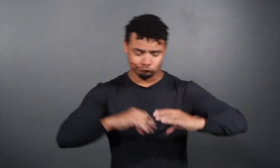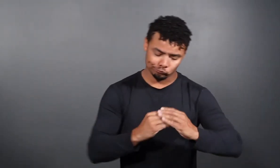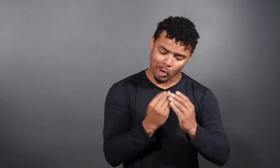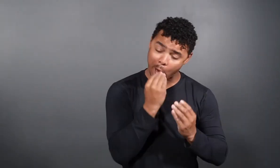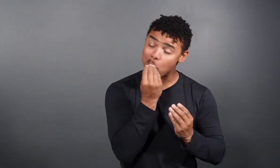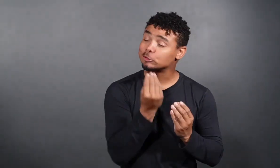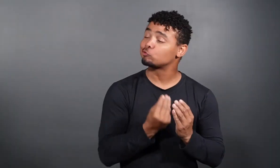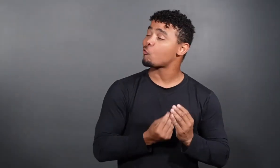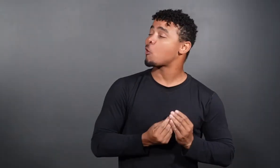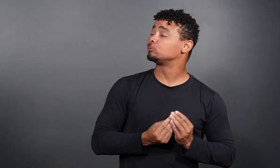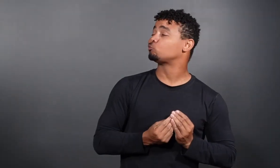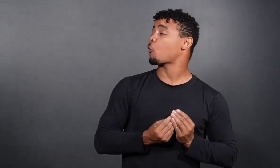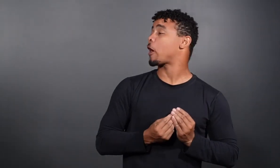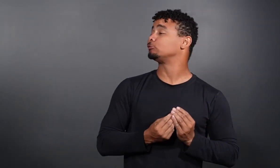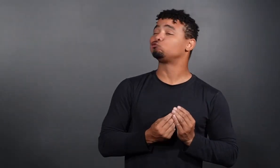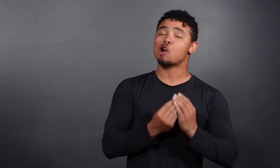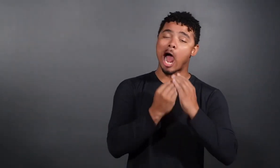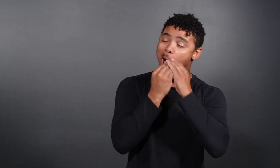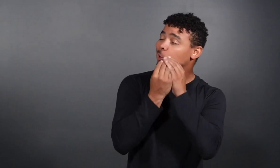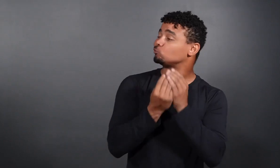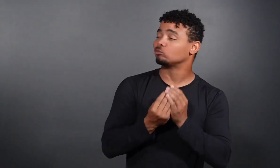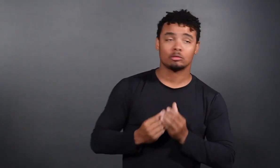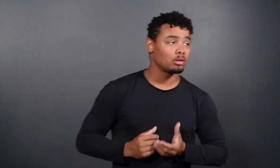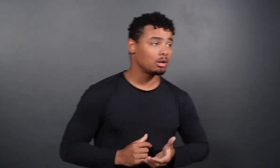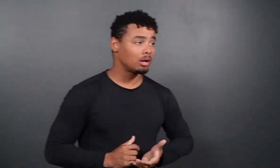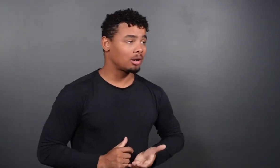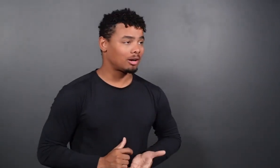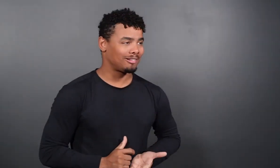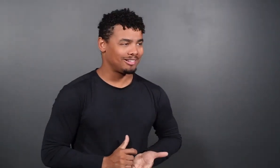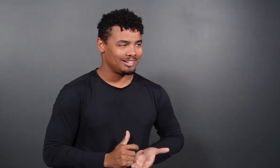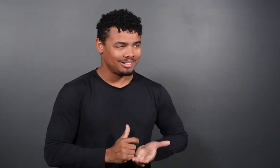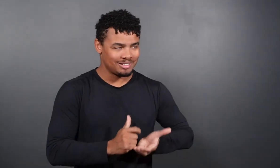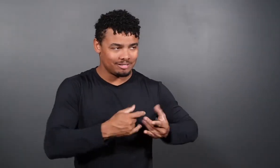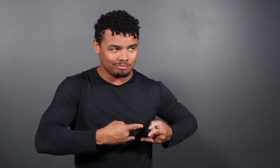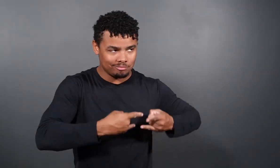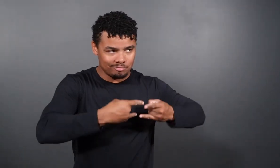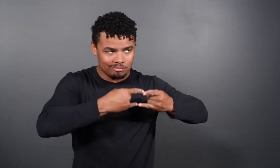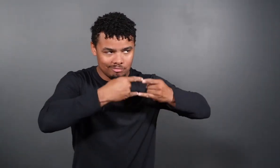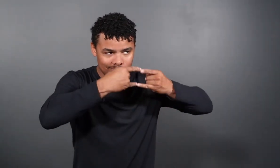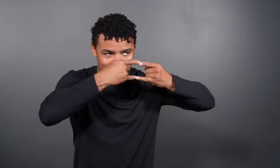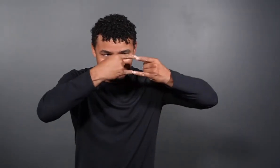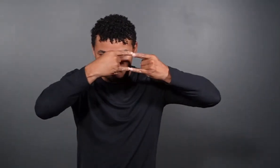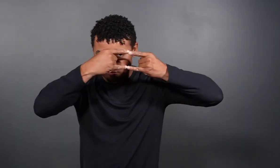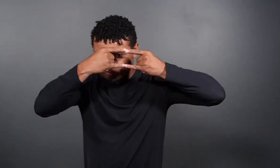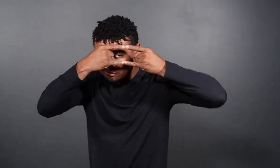a man eating a sandwich he raises the camera peering through the viewfinder